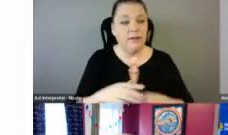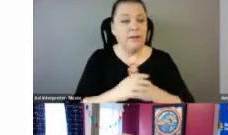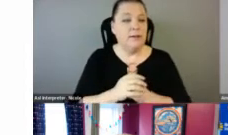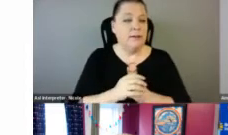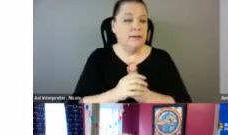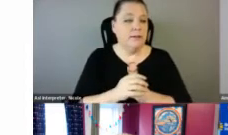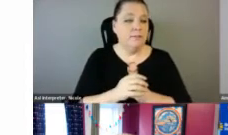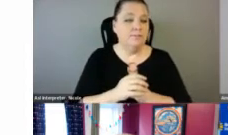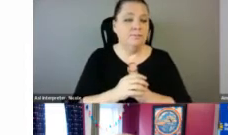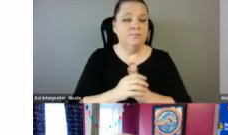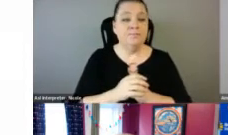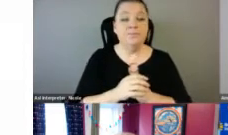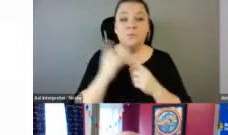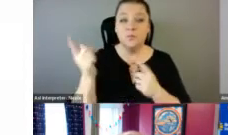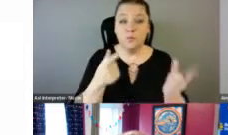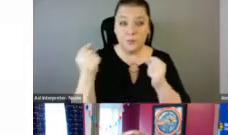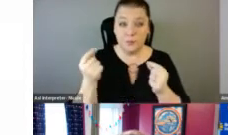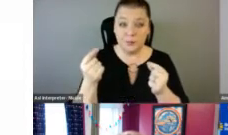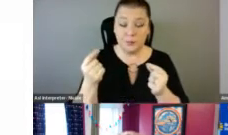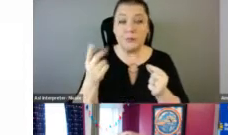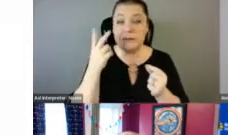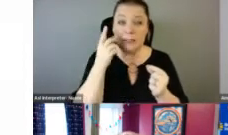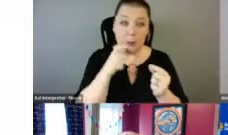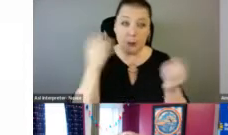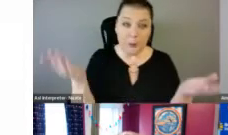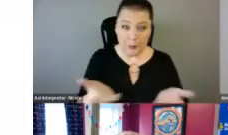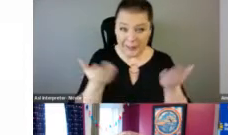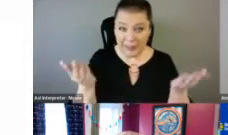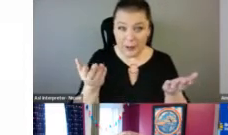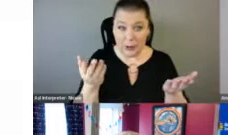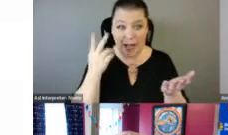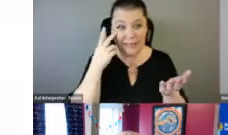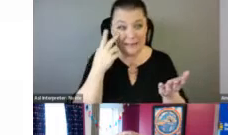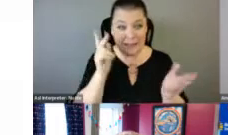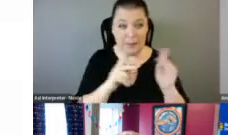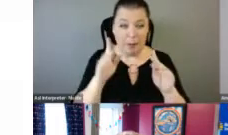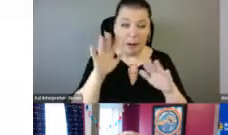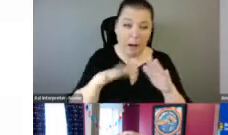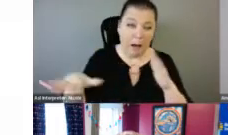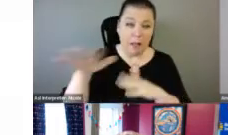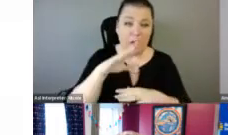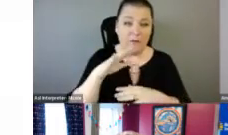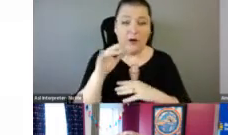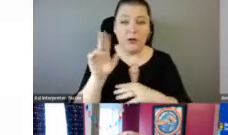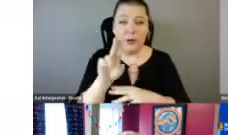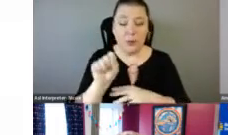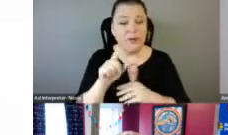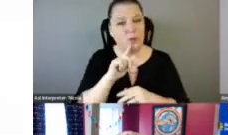What we'd like to do next is just see who's here. I see we have folks from all across the country. We'd like you to just